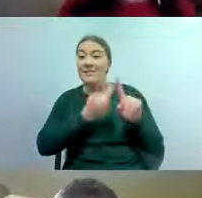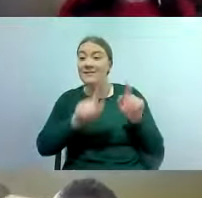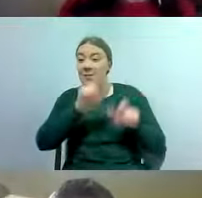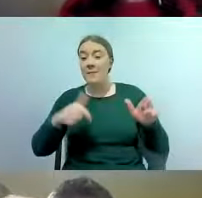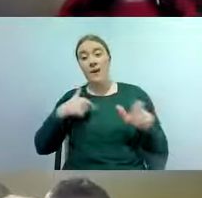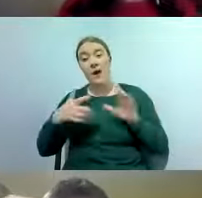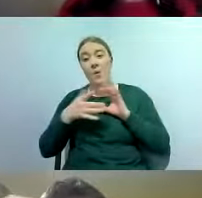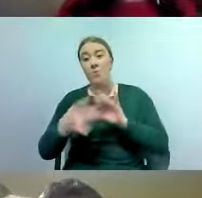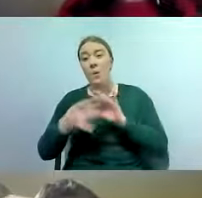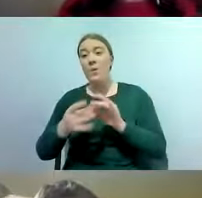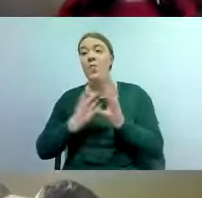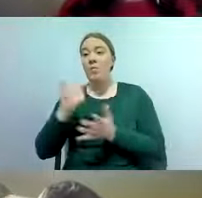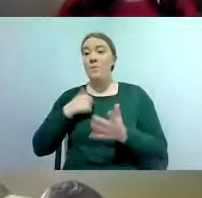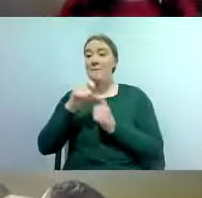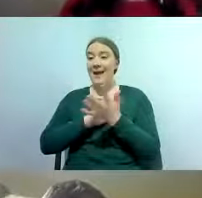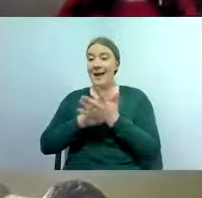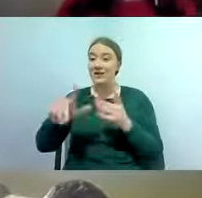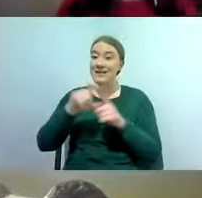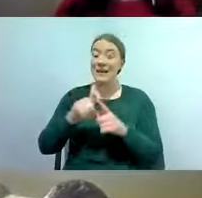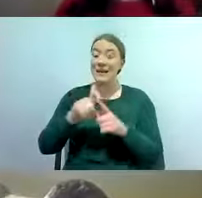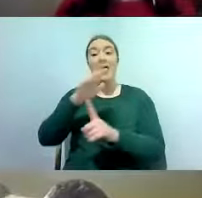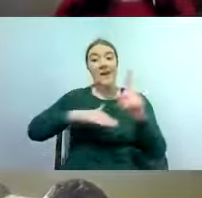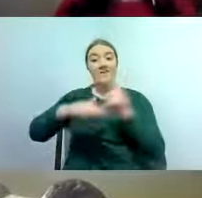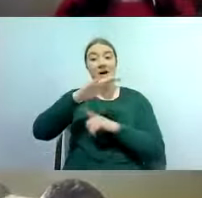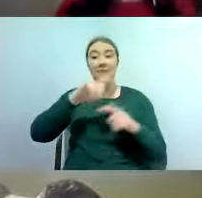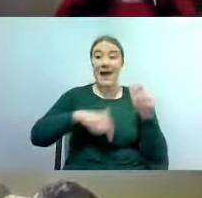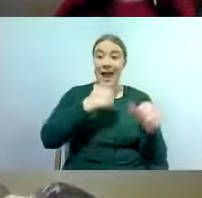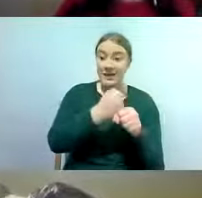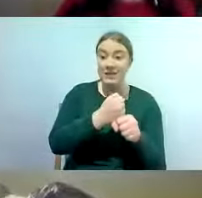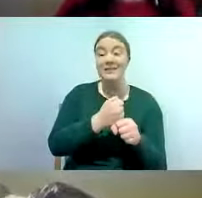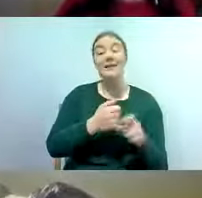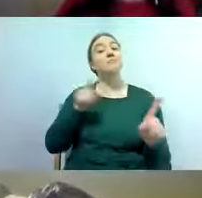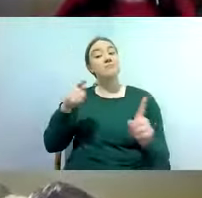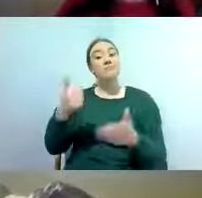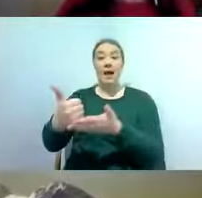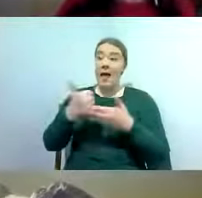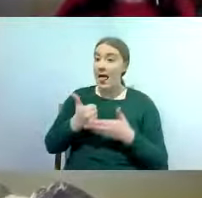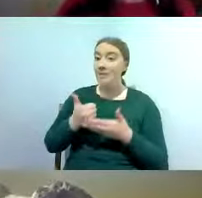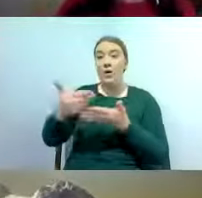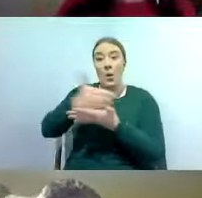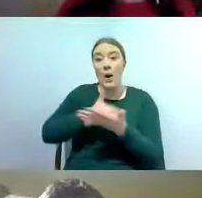people like the environment agency came and assisted with um collecting fish and also